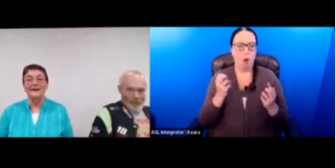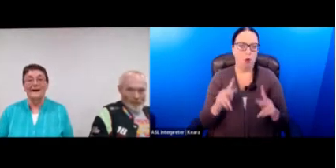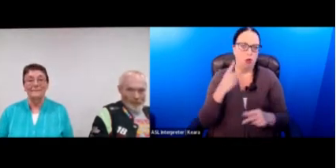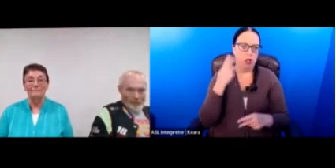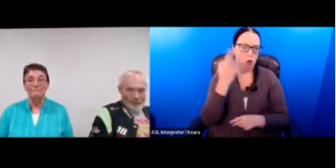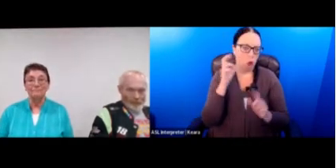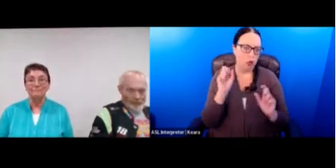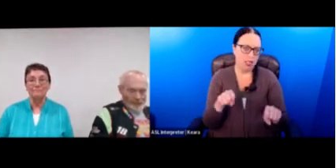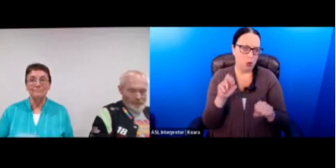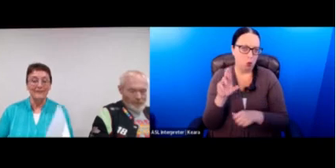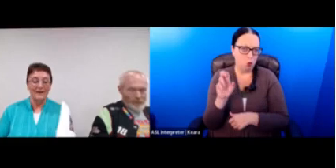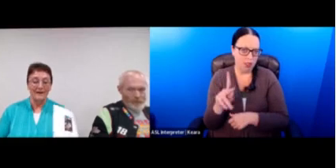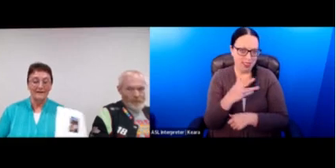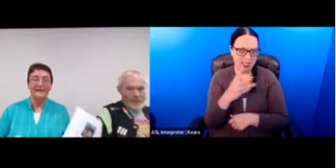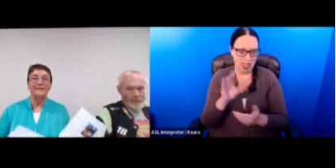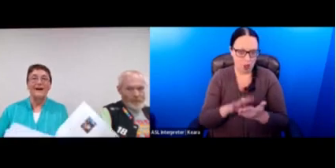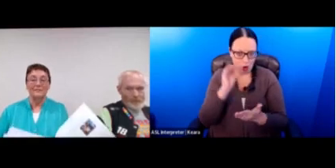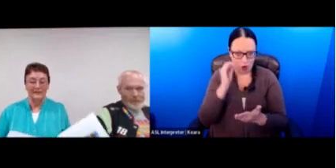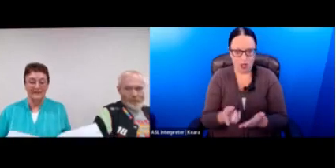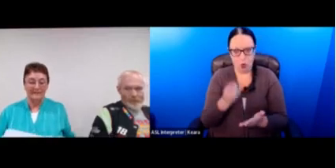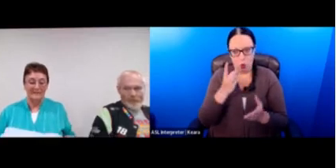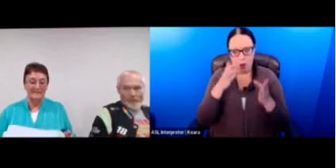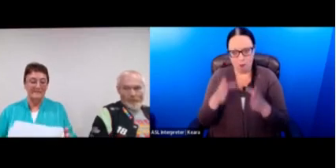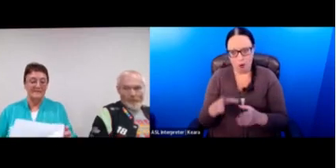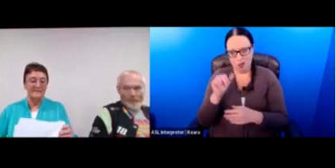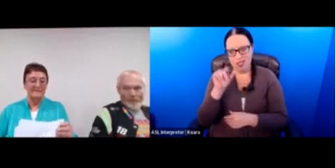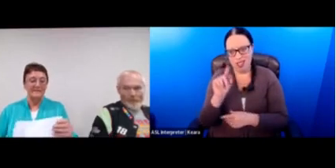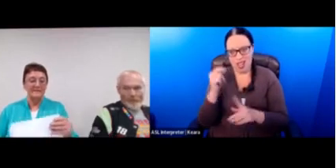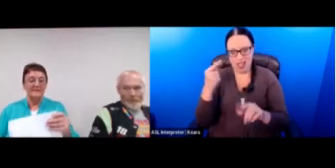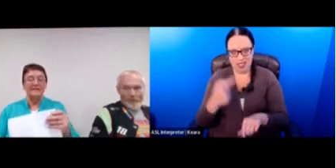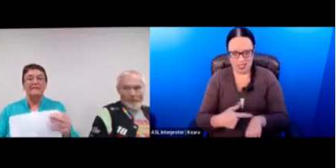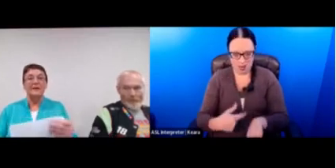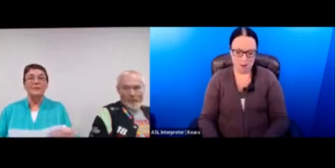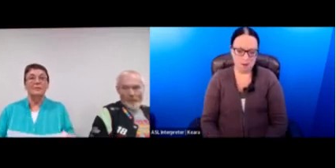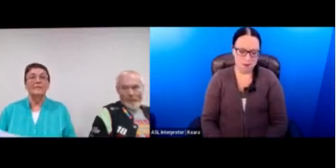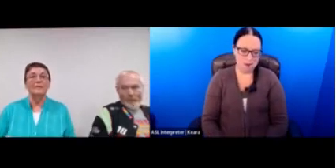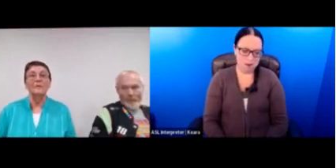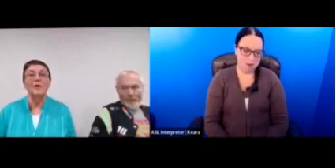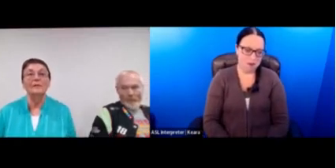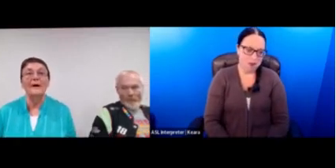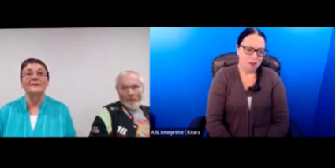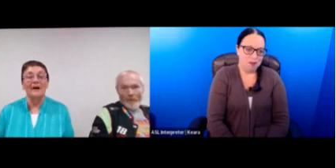time. All right, next slide, please. So so we were all about